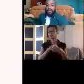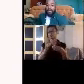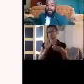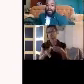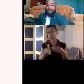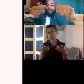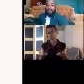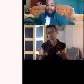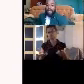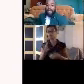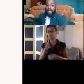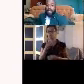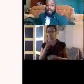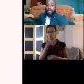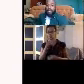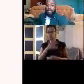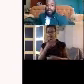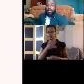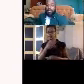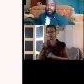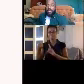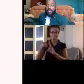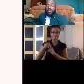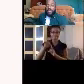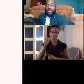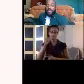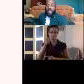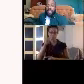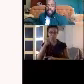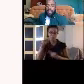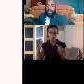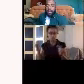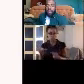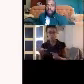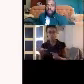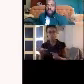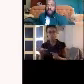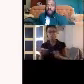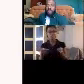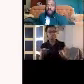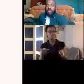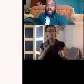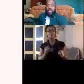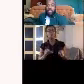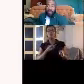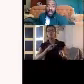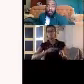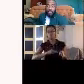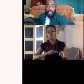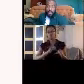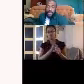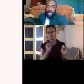And because we, it's not a guarantee that racism will never happen because that's not